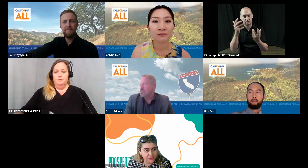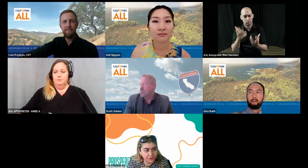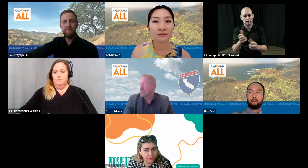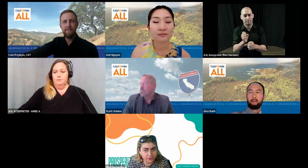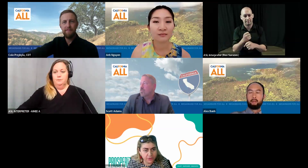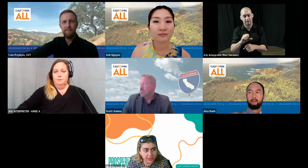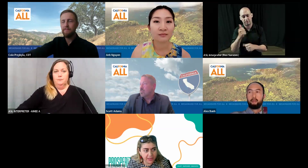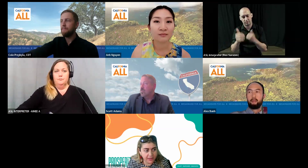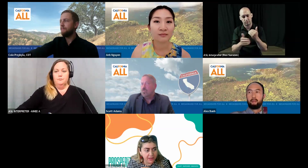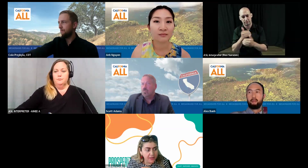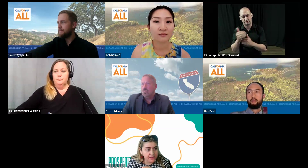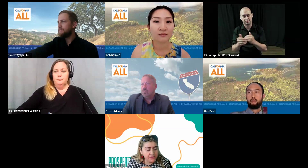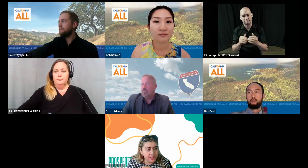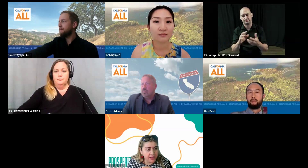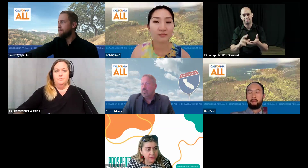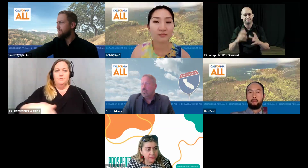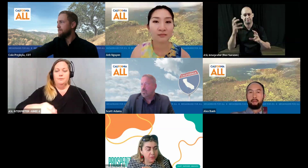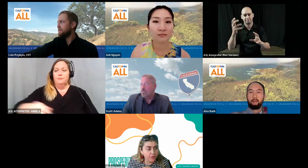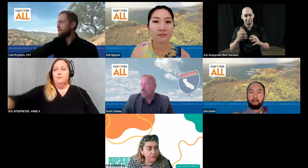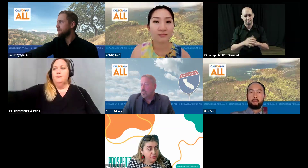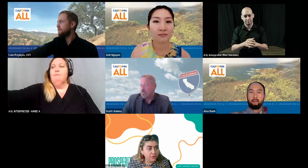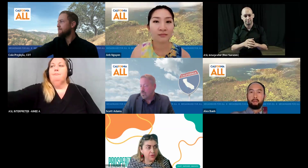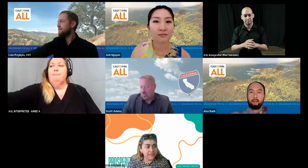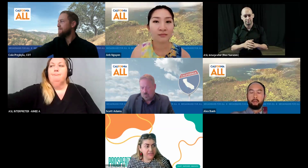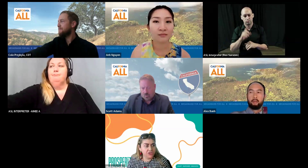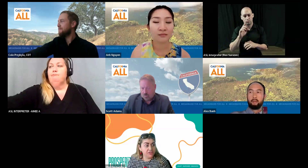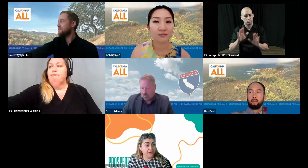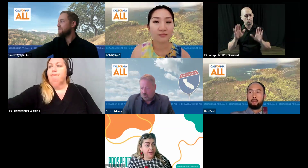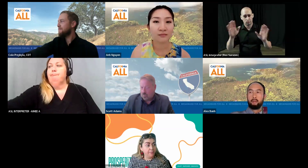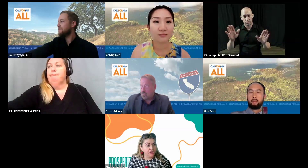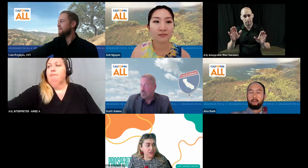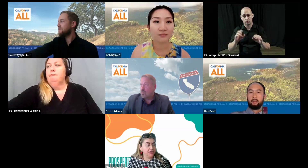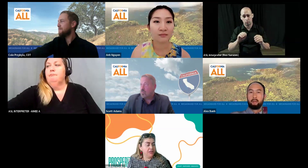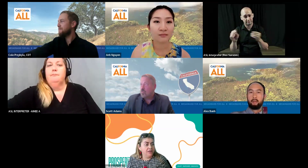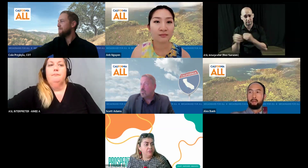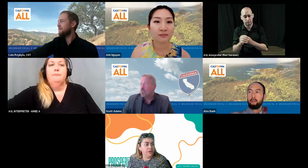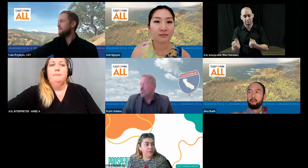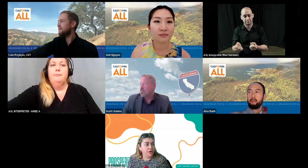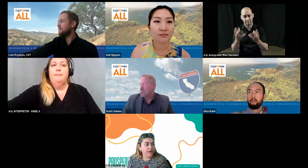just so convoluted. And there's a lot of wonderful organizations that are emerging. We we're not.